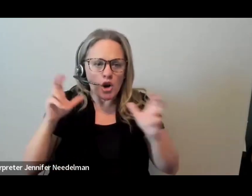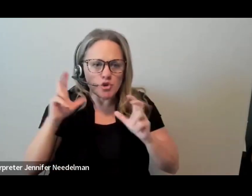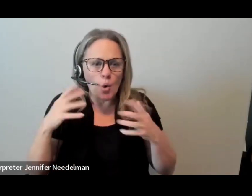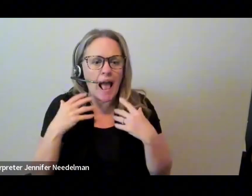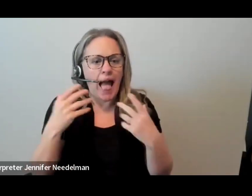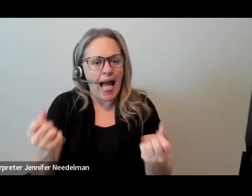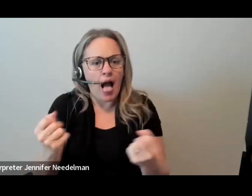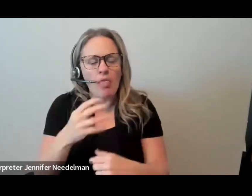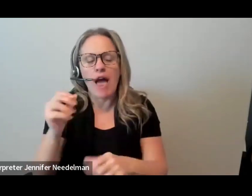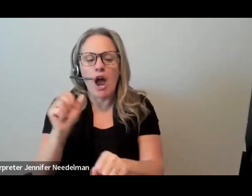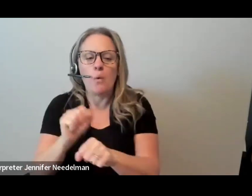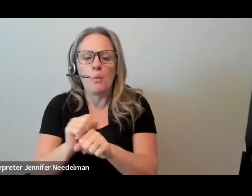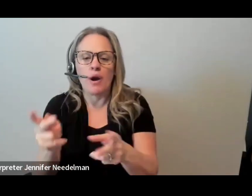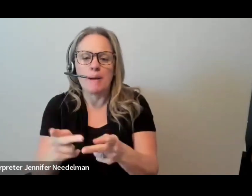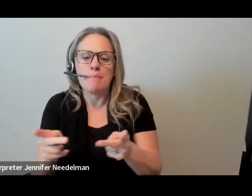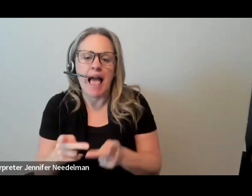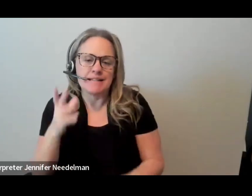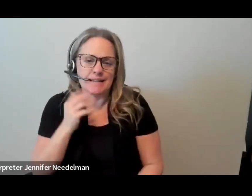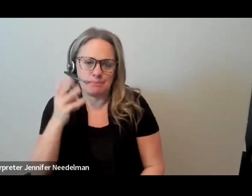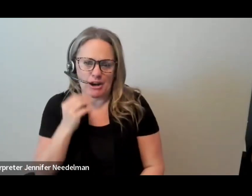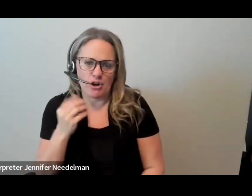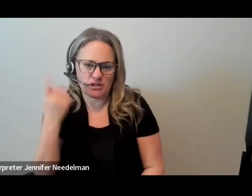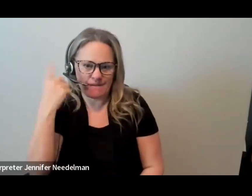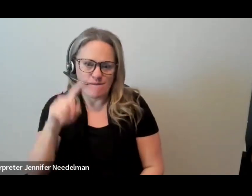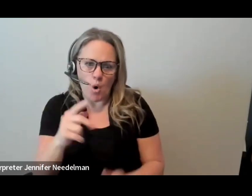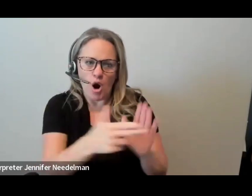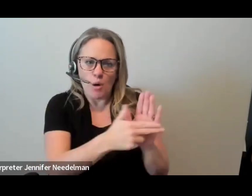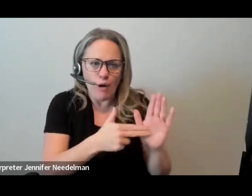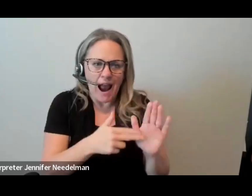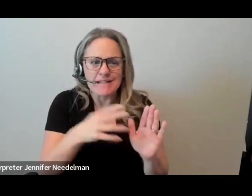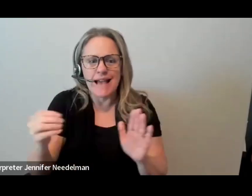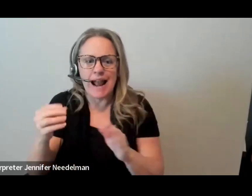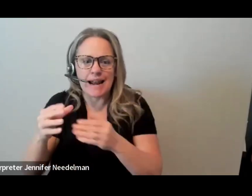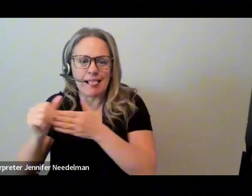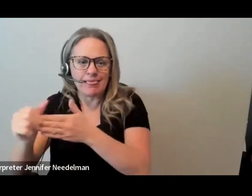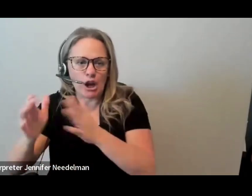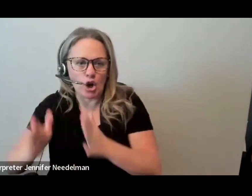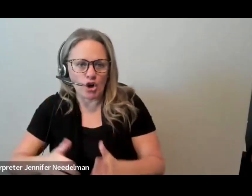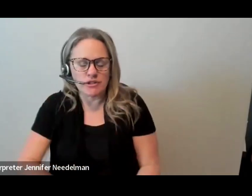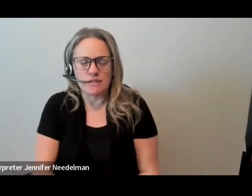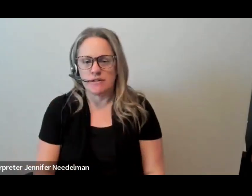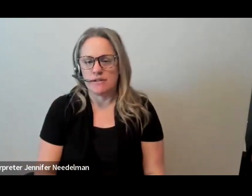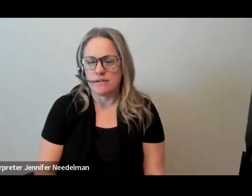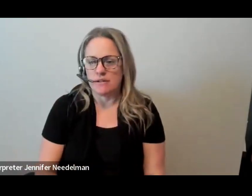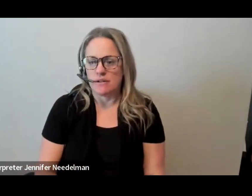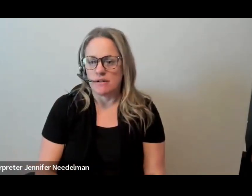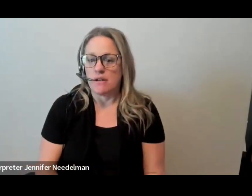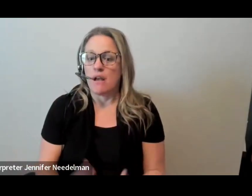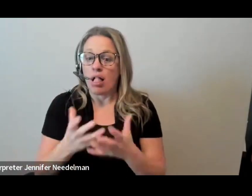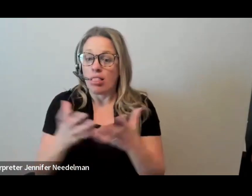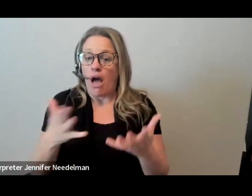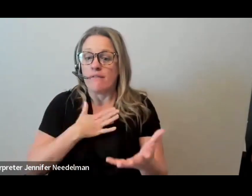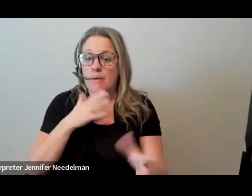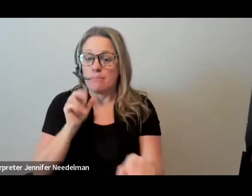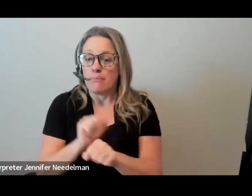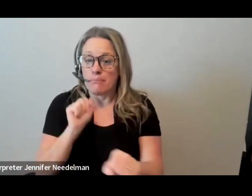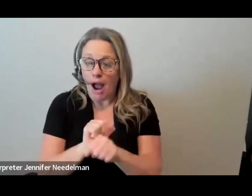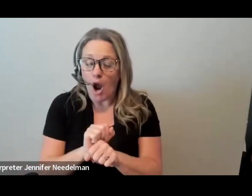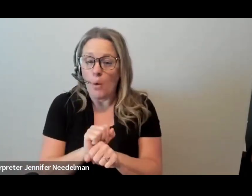and workplace experiences for brands and leaders. Much of my work explores accessibility, not